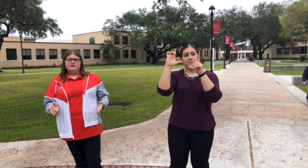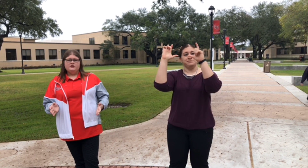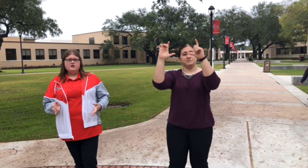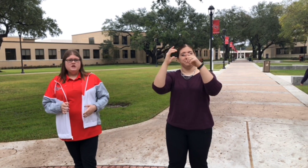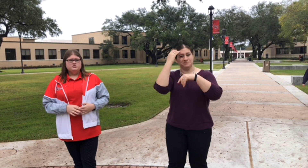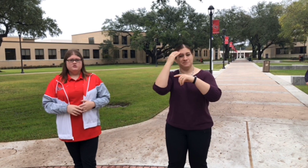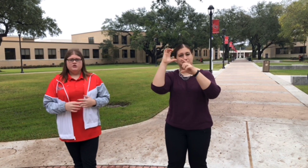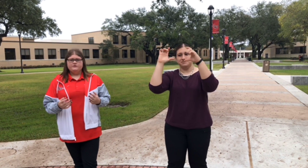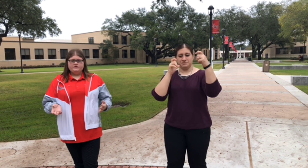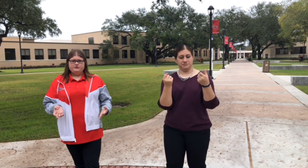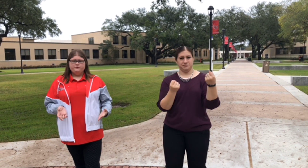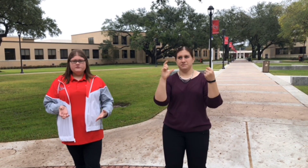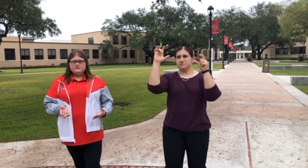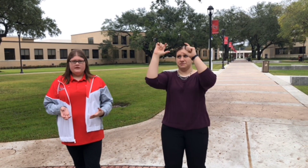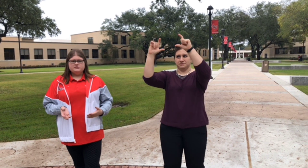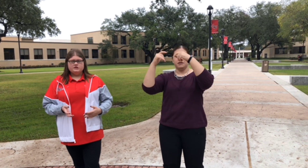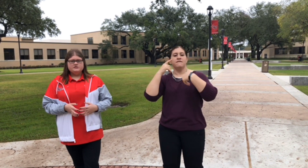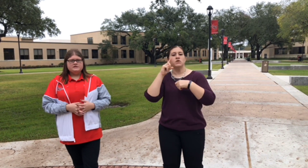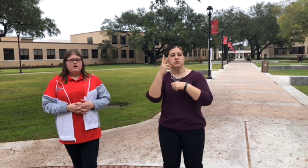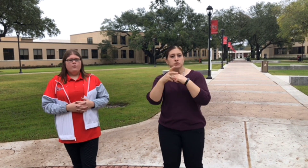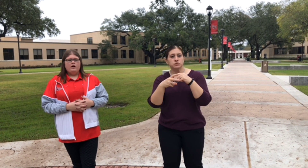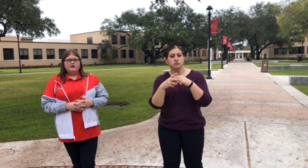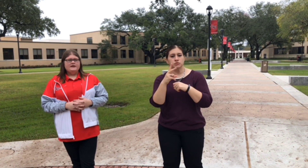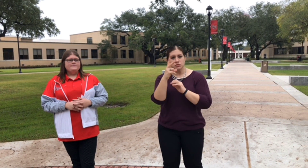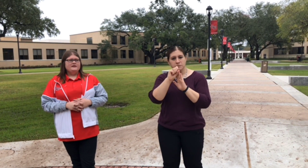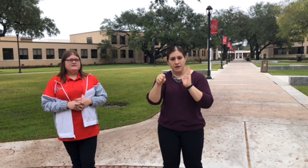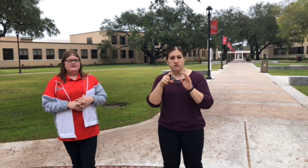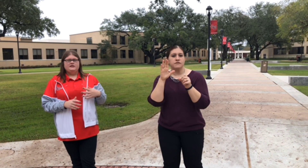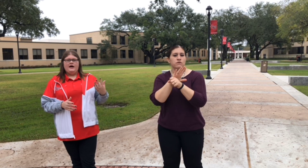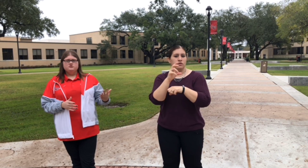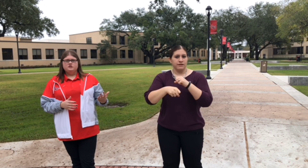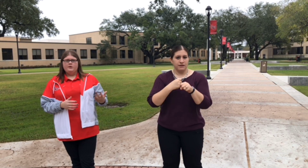year - it's good for two full semesters - and it allows you to